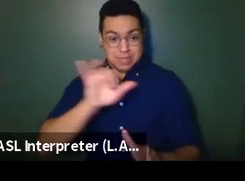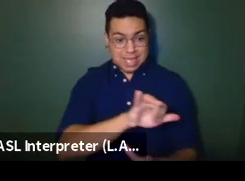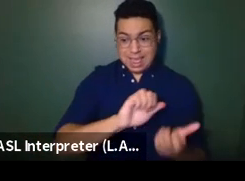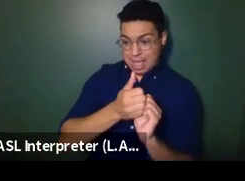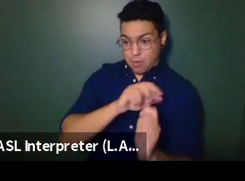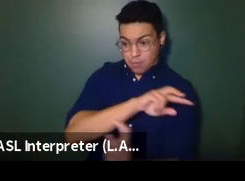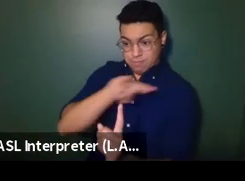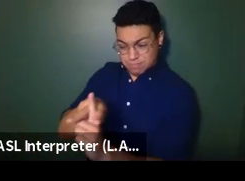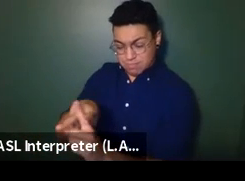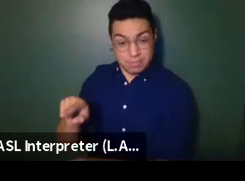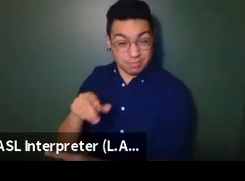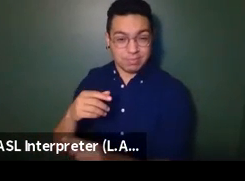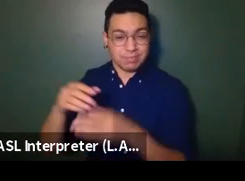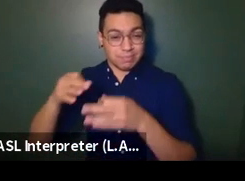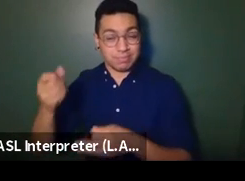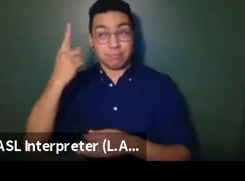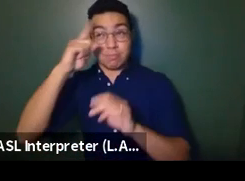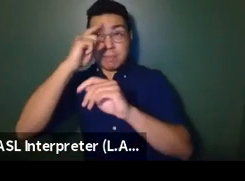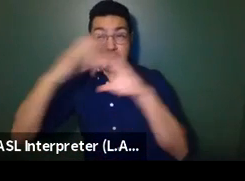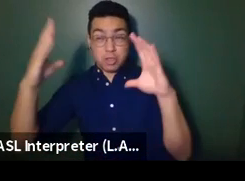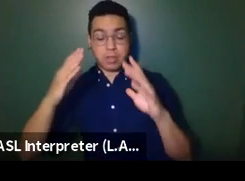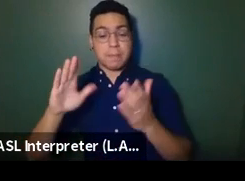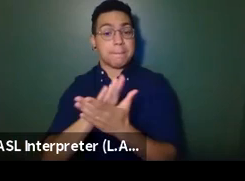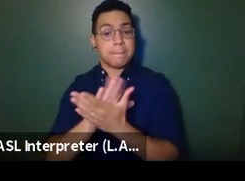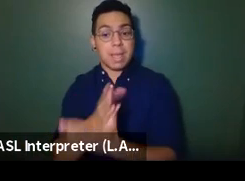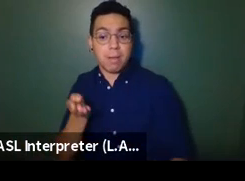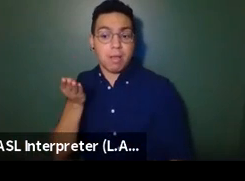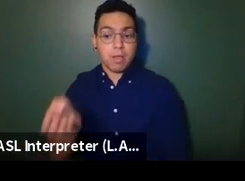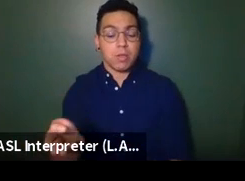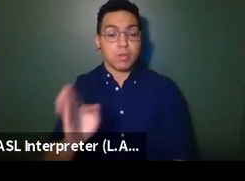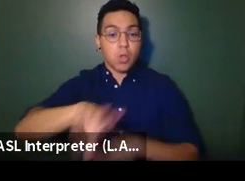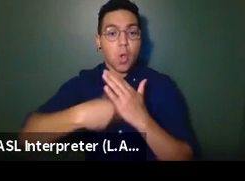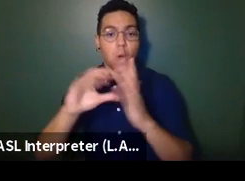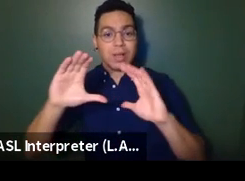Katherine Livick - ESD 112: this would be like I gave a piece of paper to my entire class and said everybody right on this piece of paper.